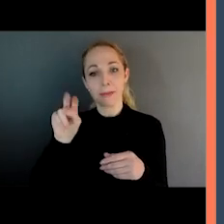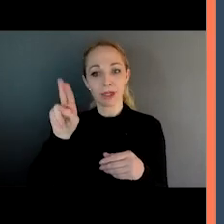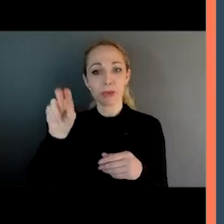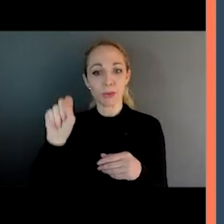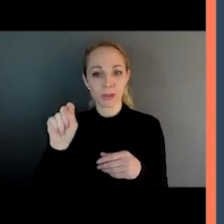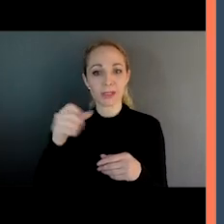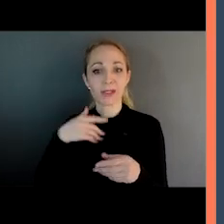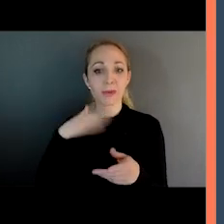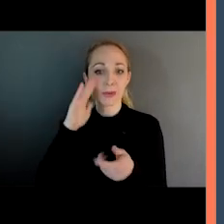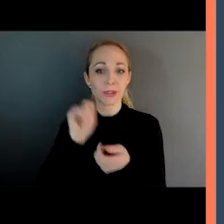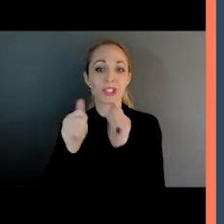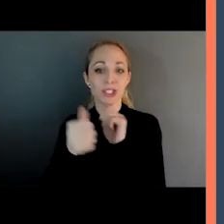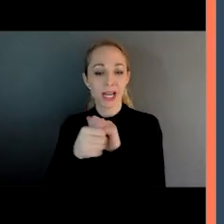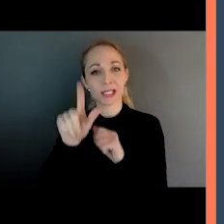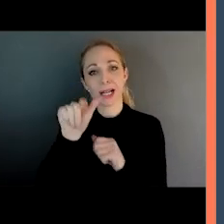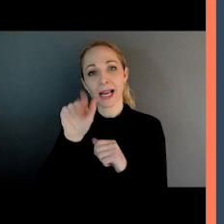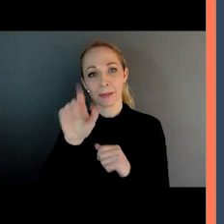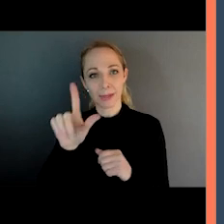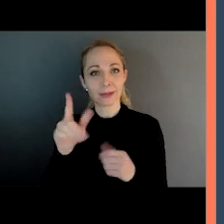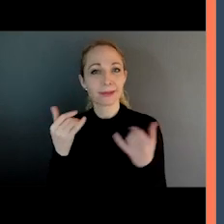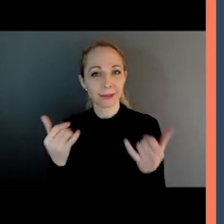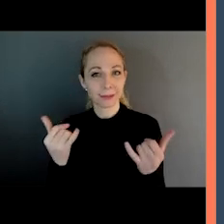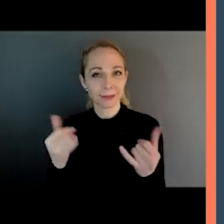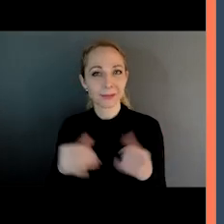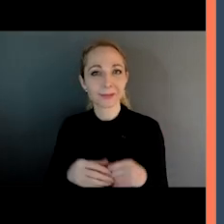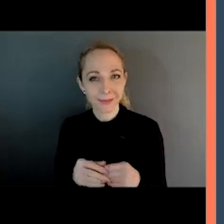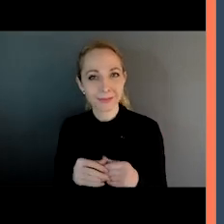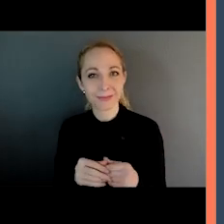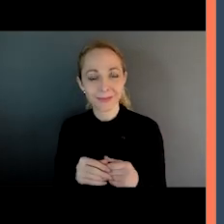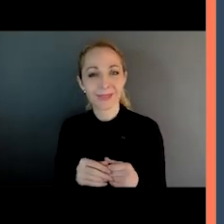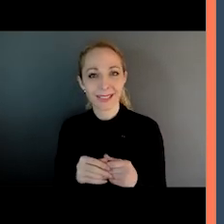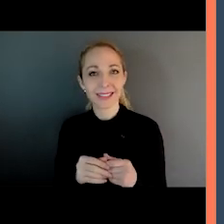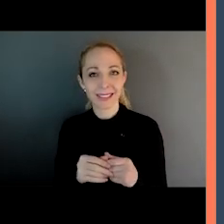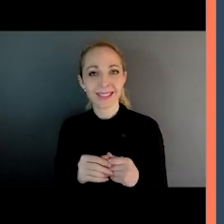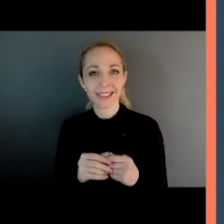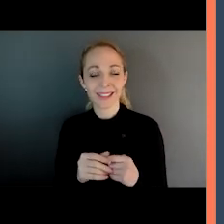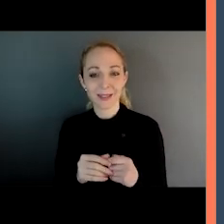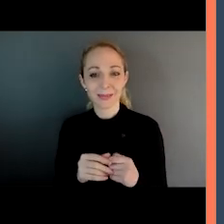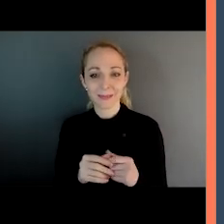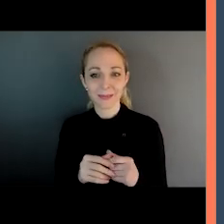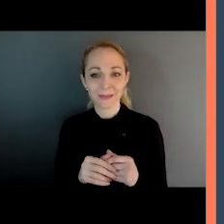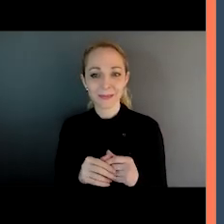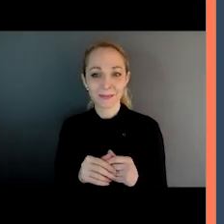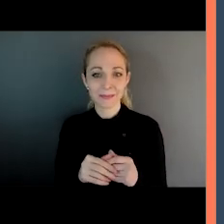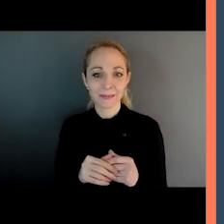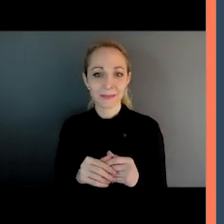AND WE WILL CHANGE THE LABEL.